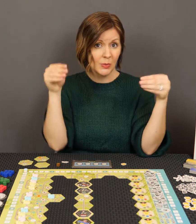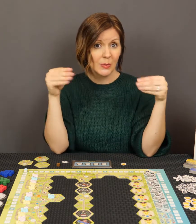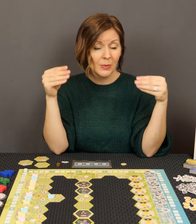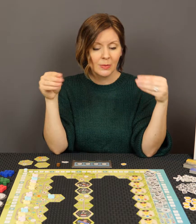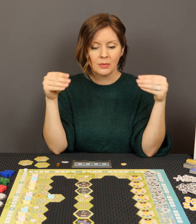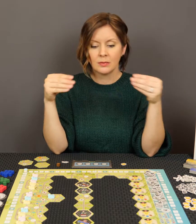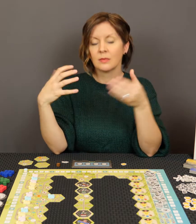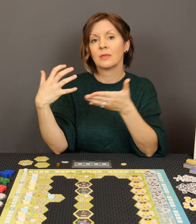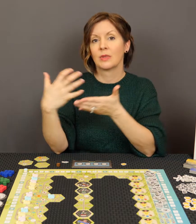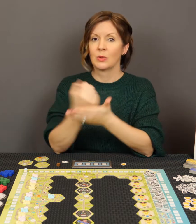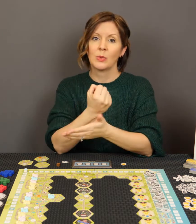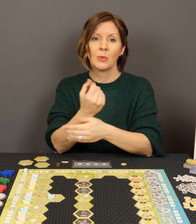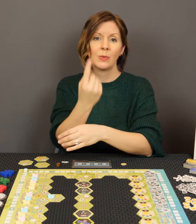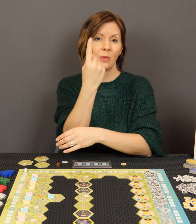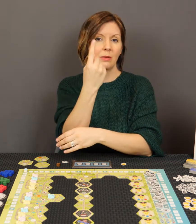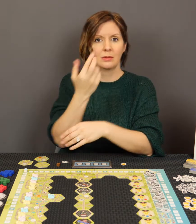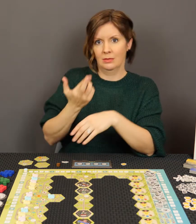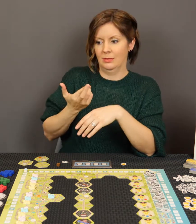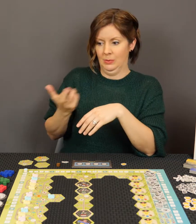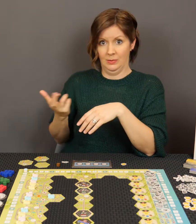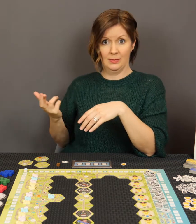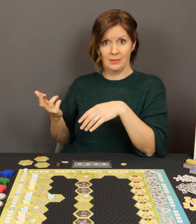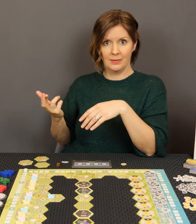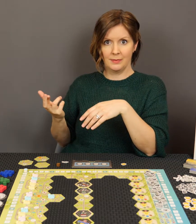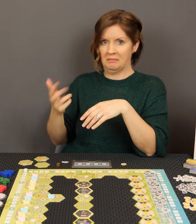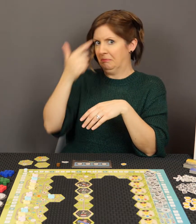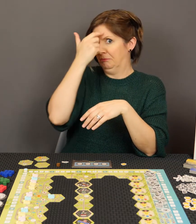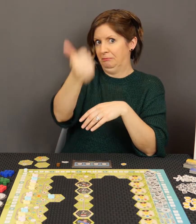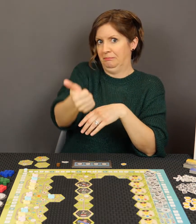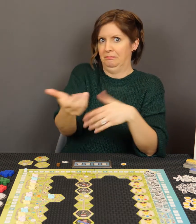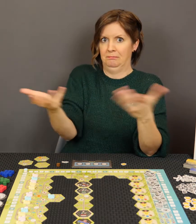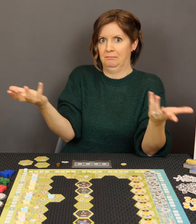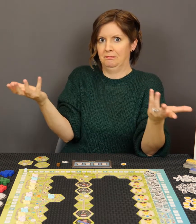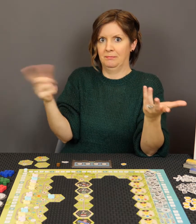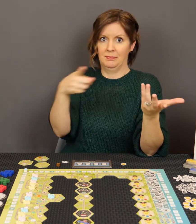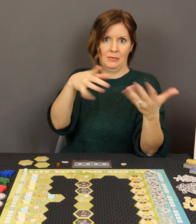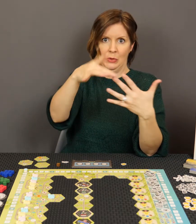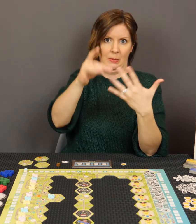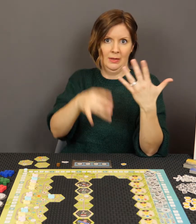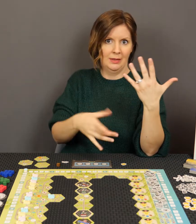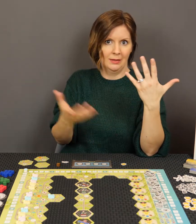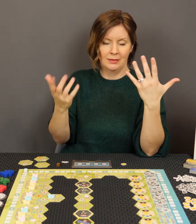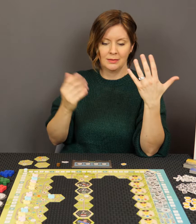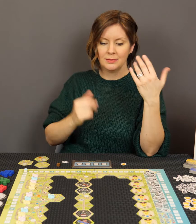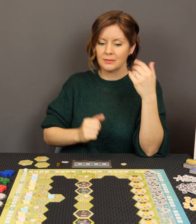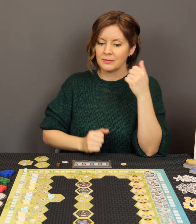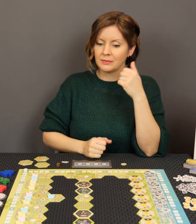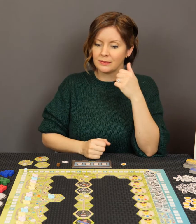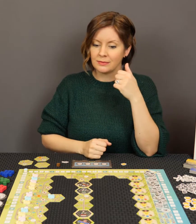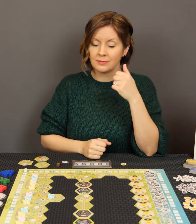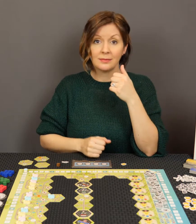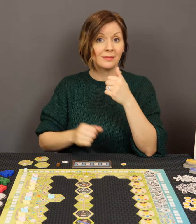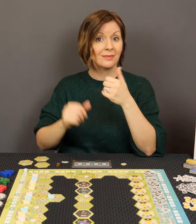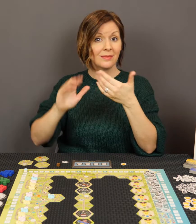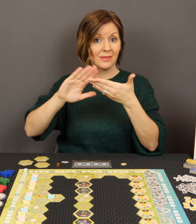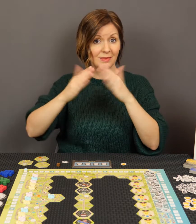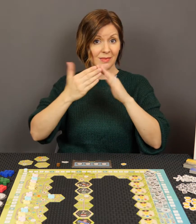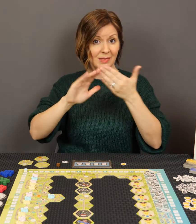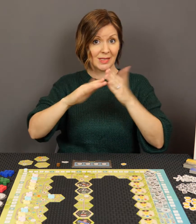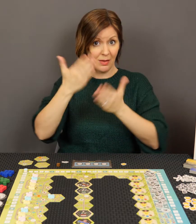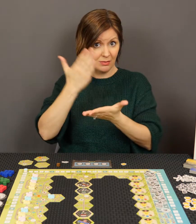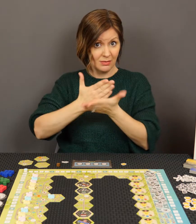The general store tile means that you earn 1 resource and that’s up to you, you pick.